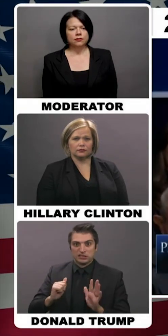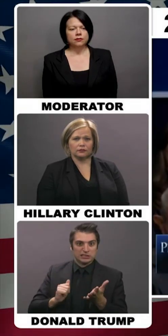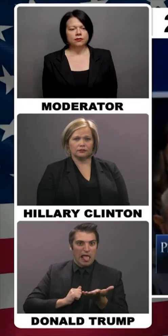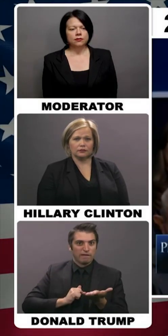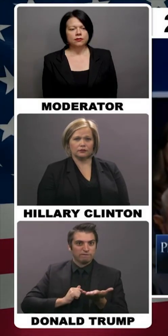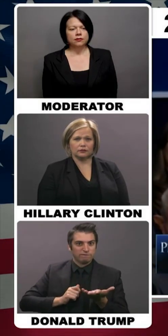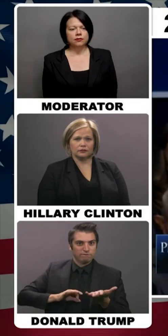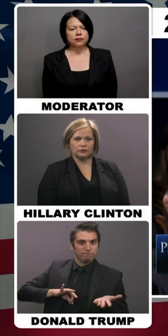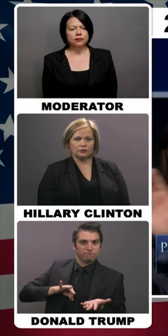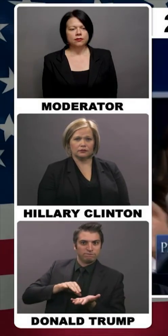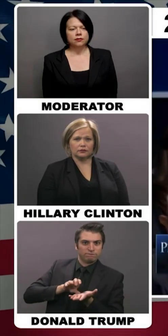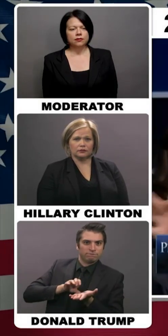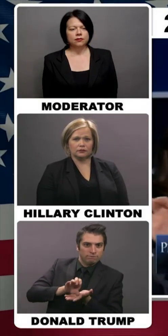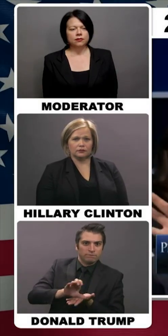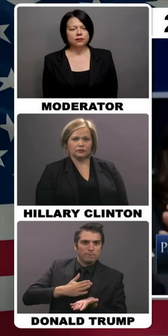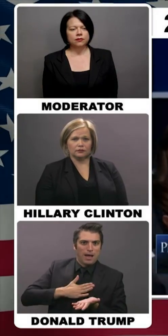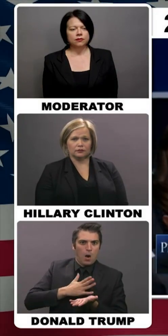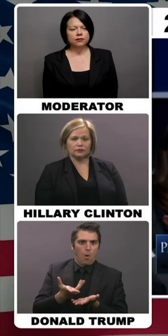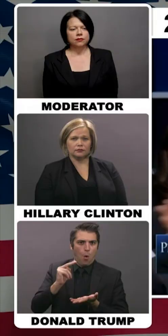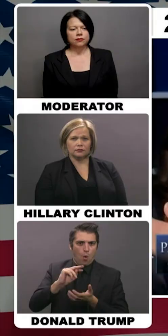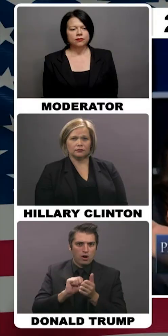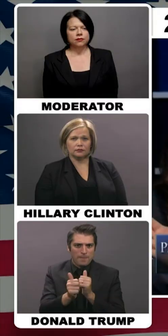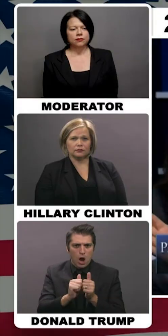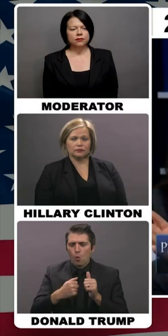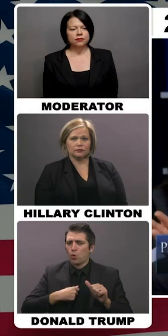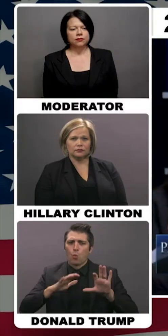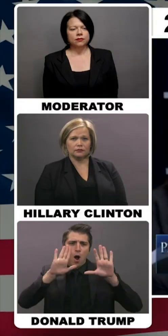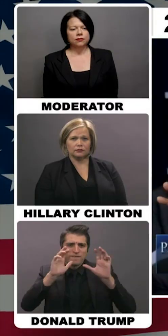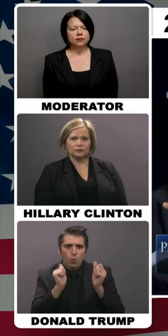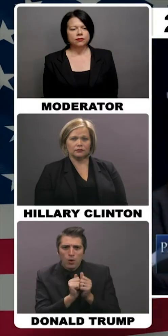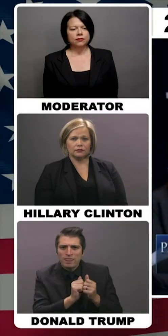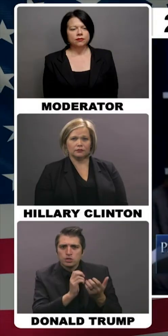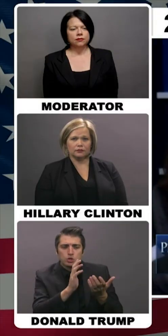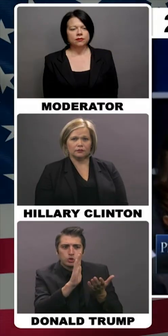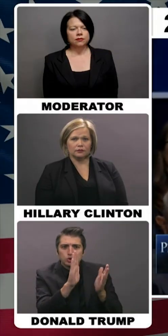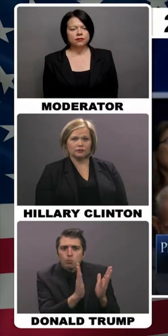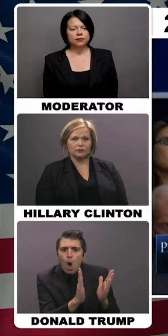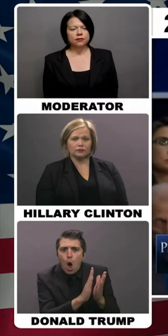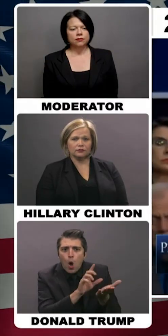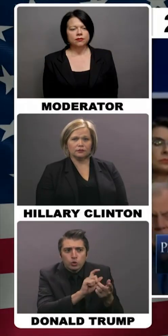and we're doing tremendously on the small donation, $61 average or so I ask Hillary,